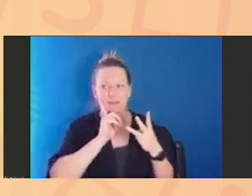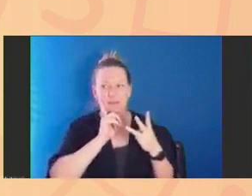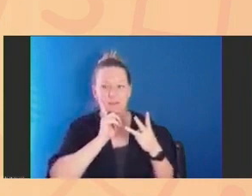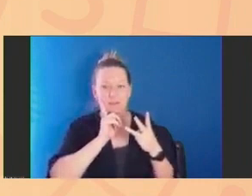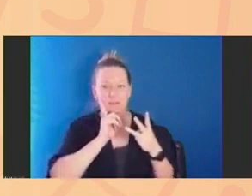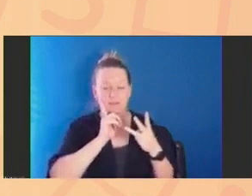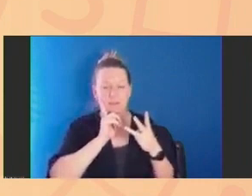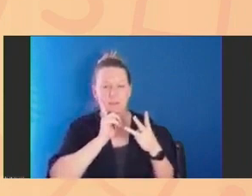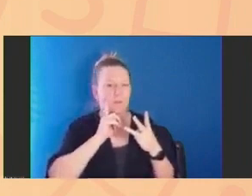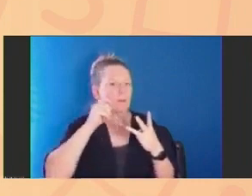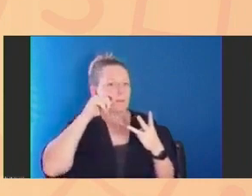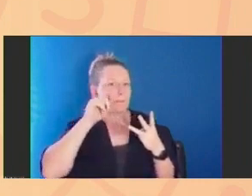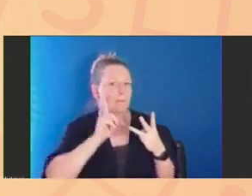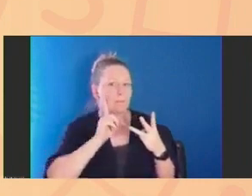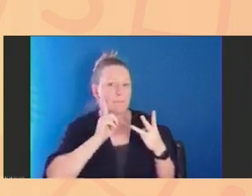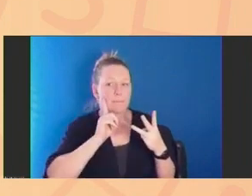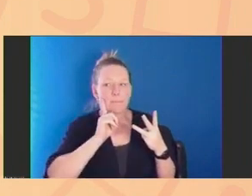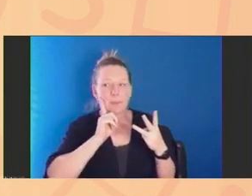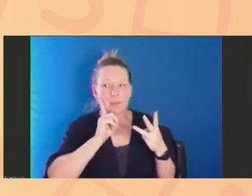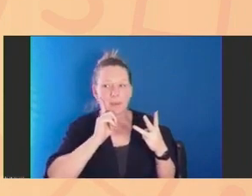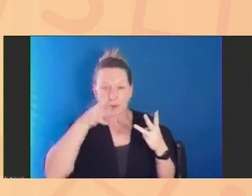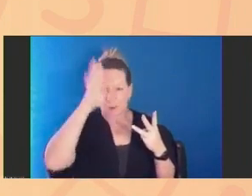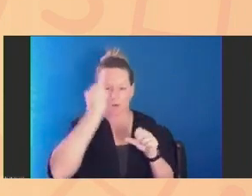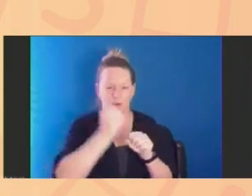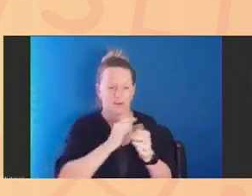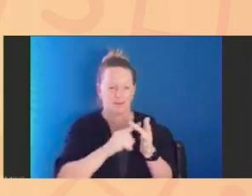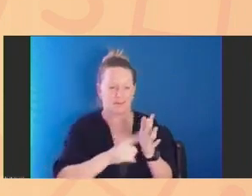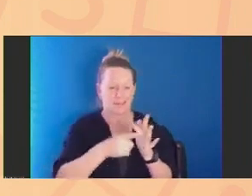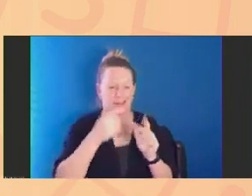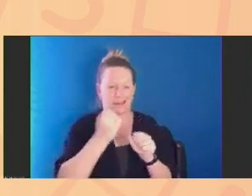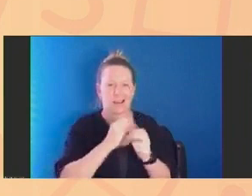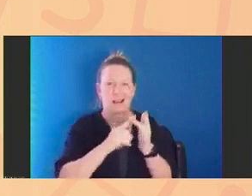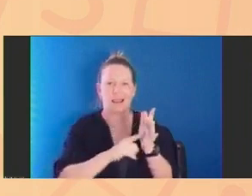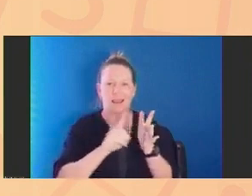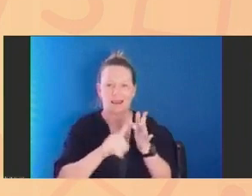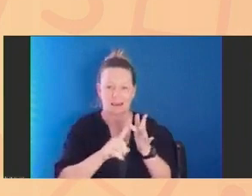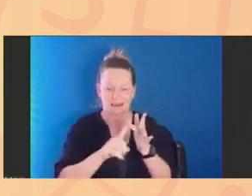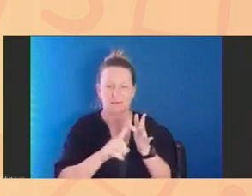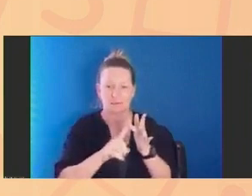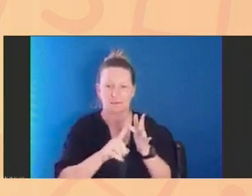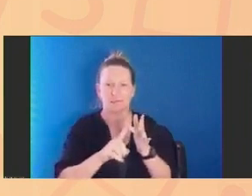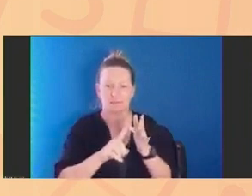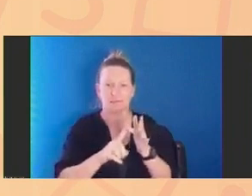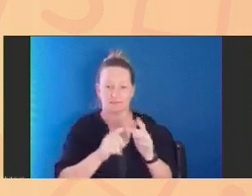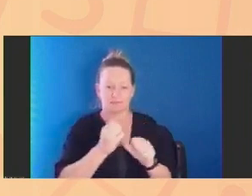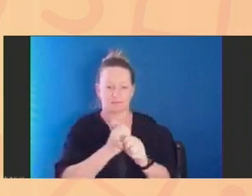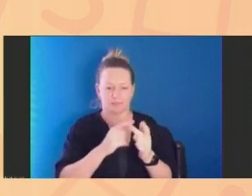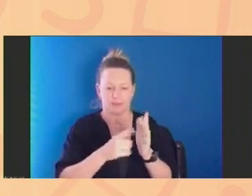Pink is, the pink cockatoo was (UNKNOWN).